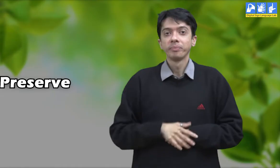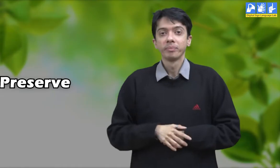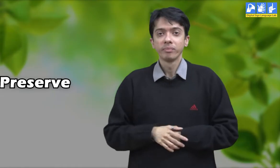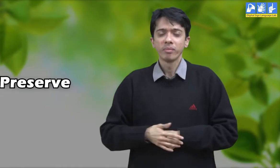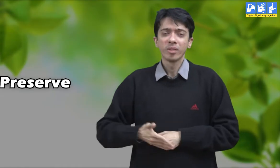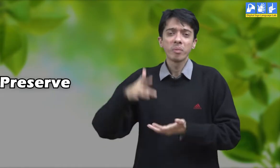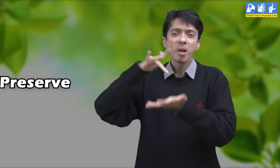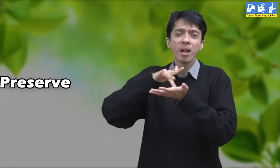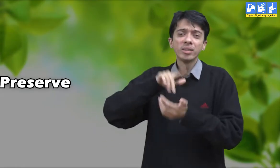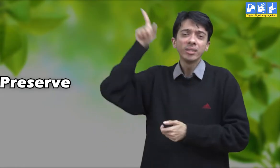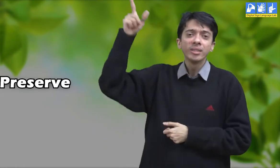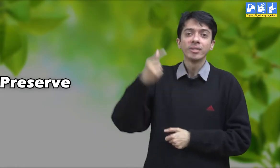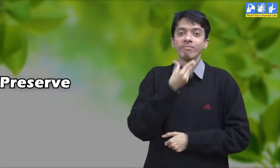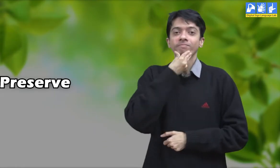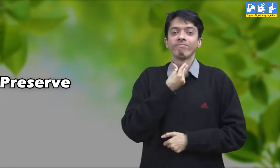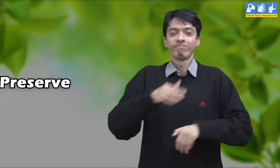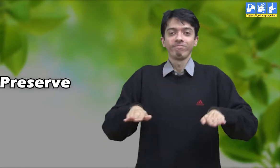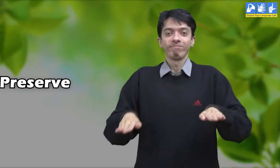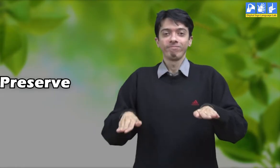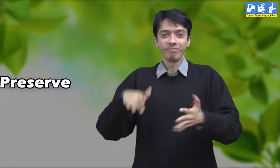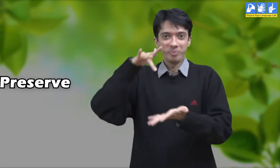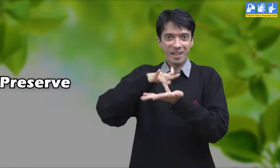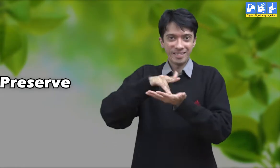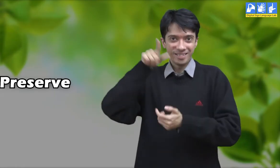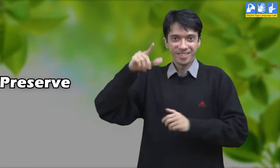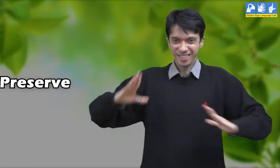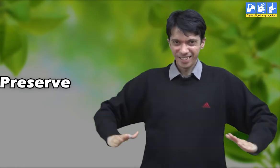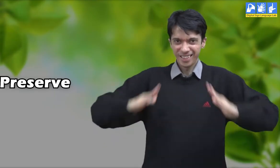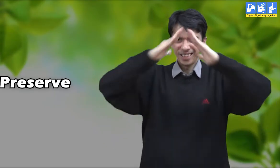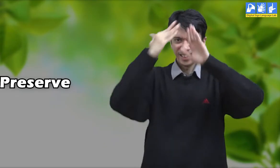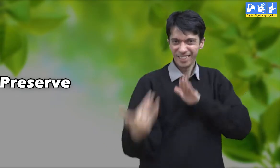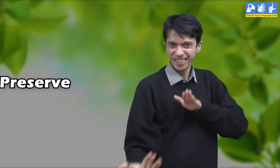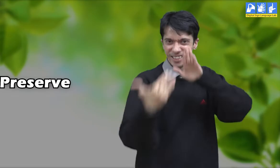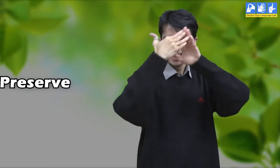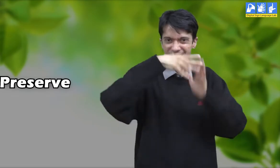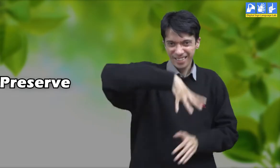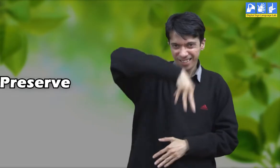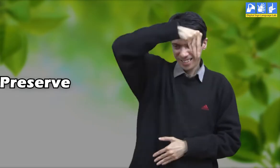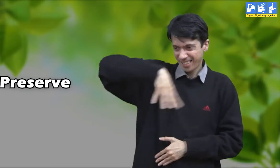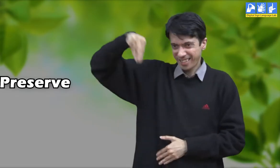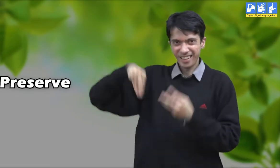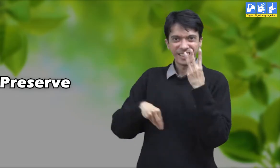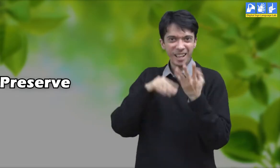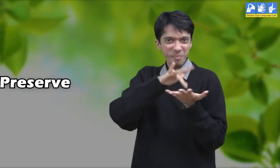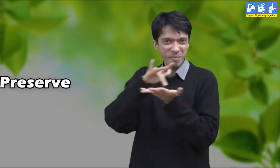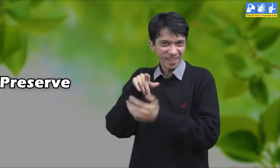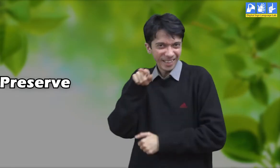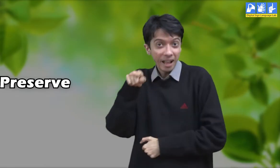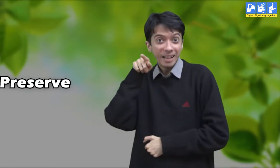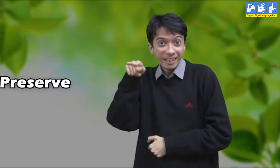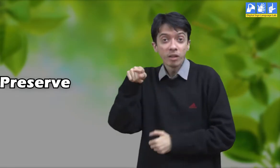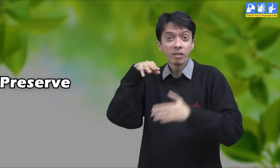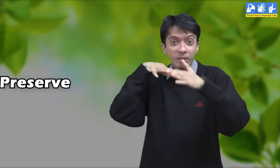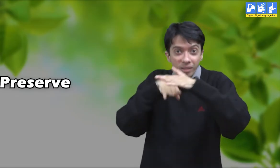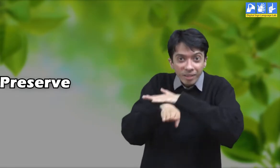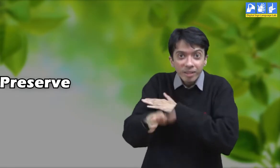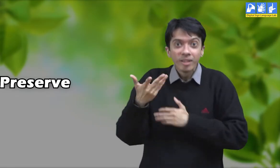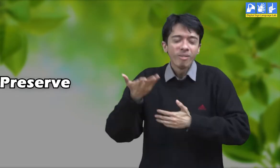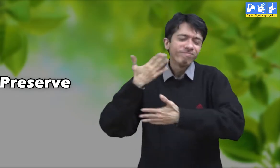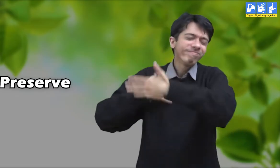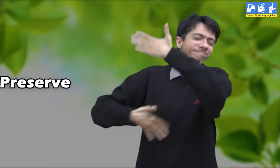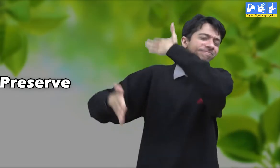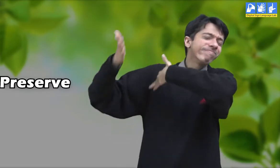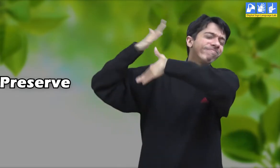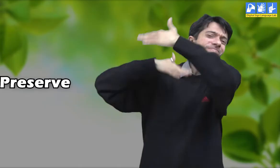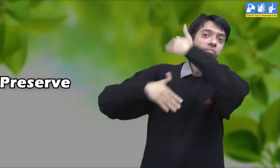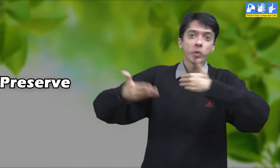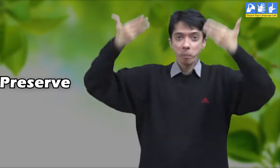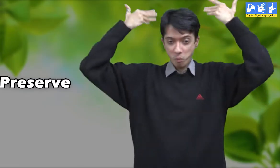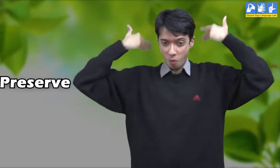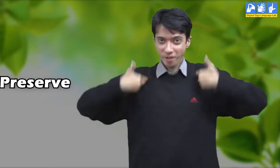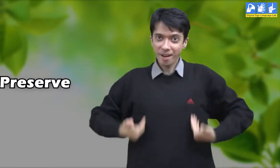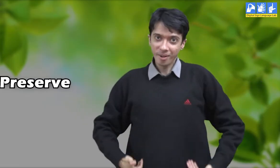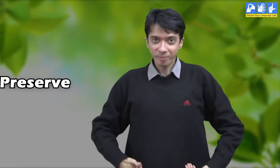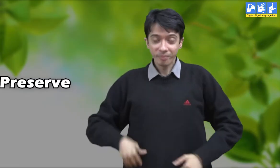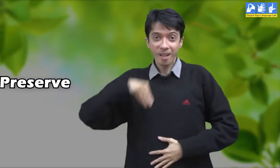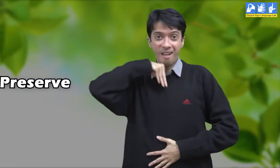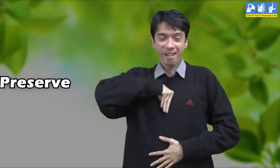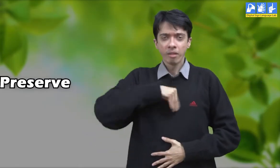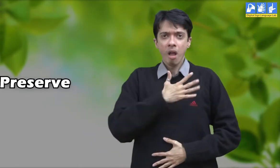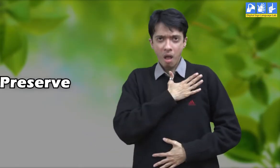Another example, in Egypt the ancient Egyptians used to preserve the dead body and prepare for burial.